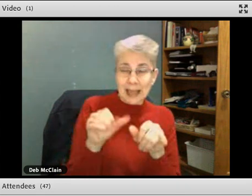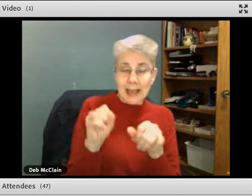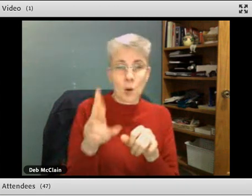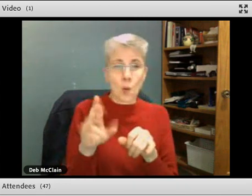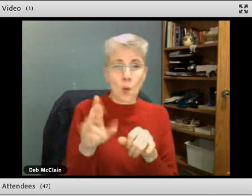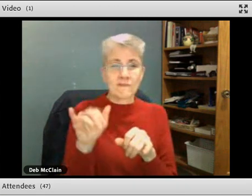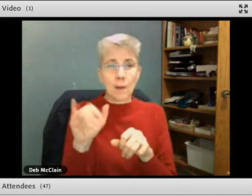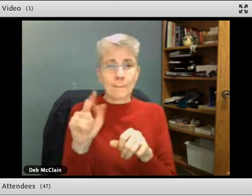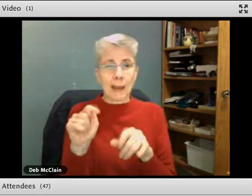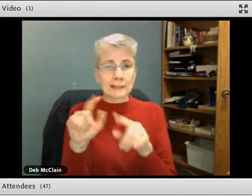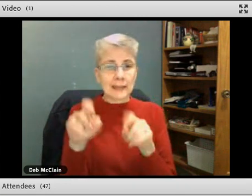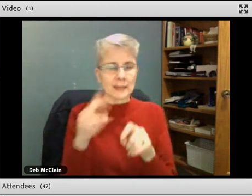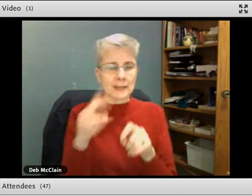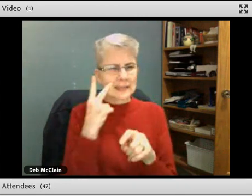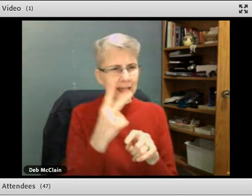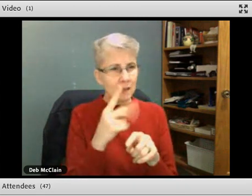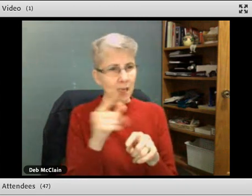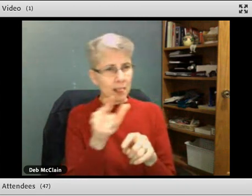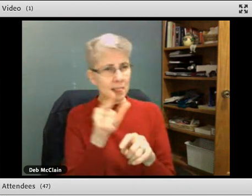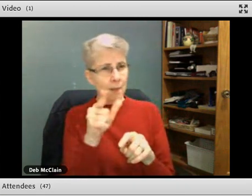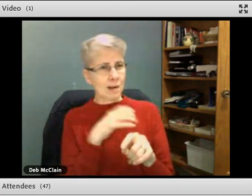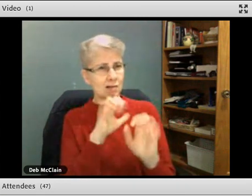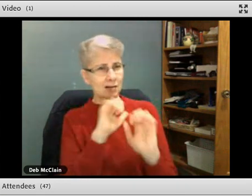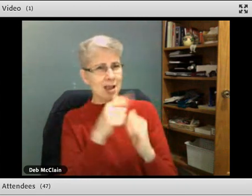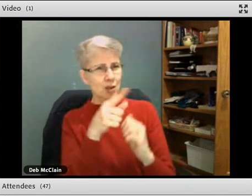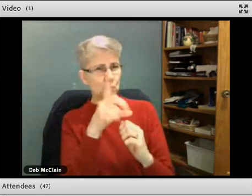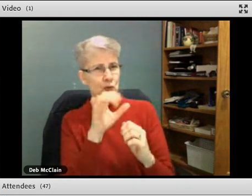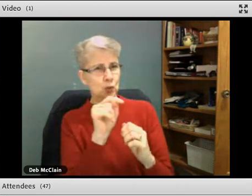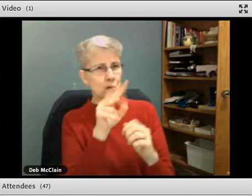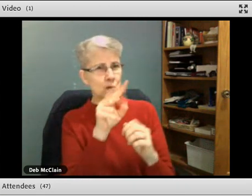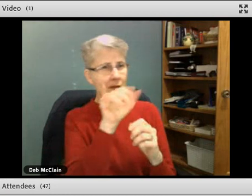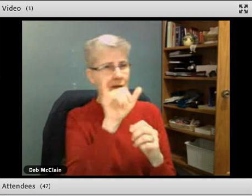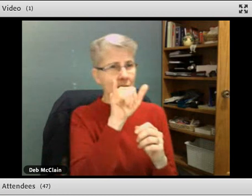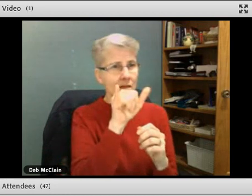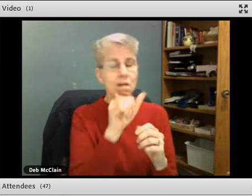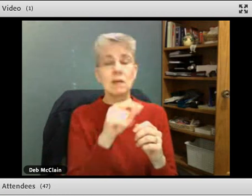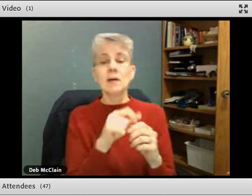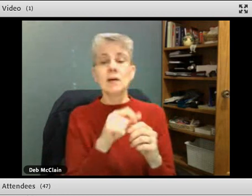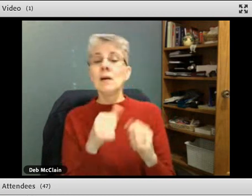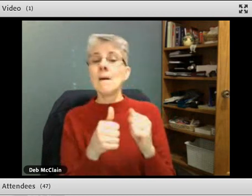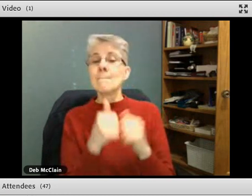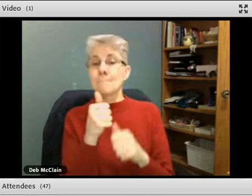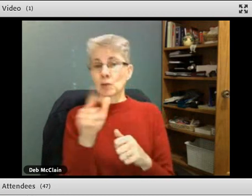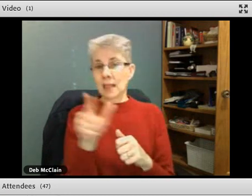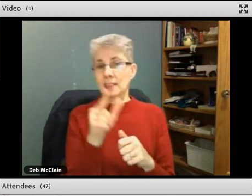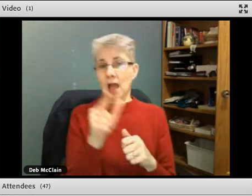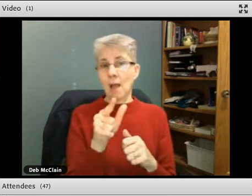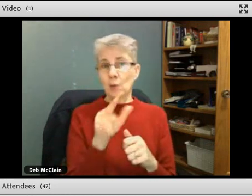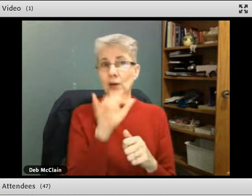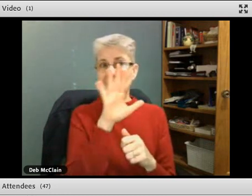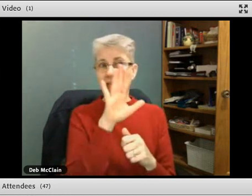The Library of Congress, for most libraries, is the standard bearer. And so it's a good free resource.